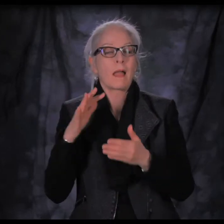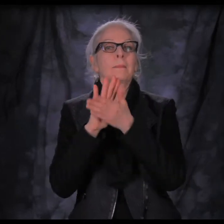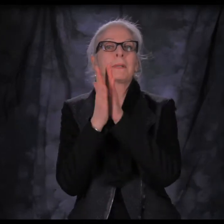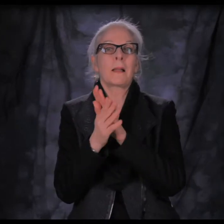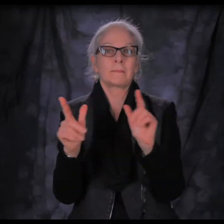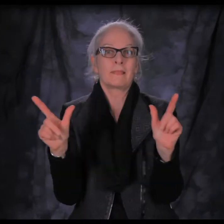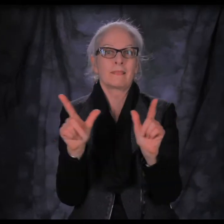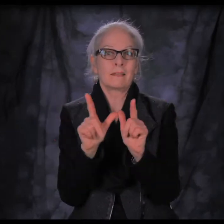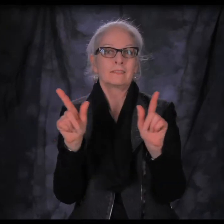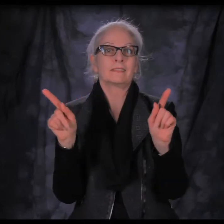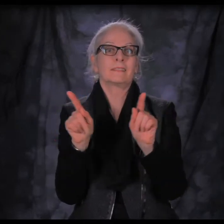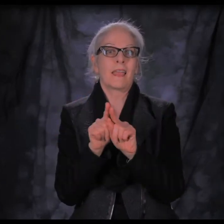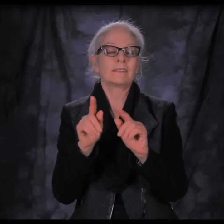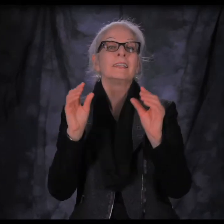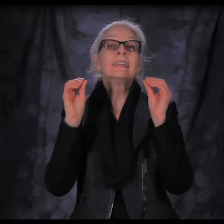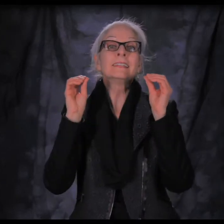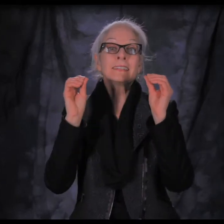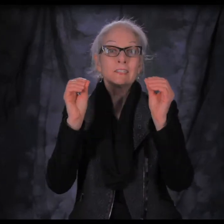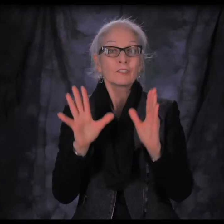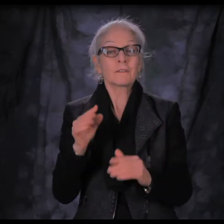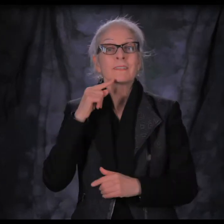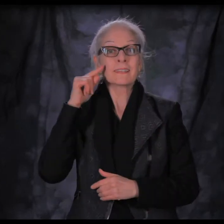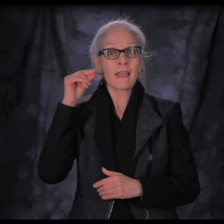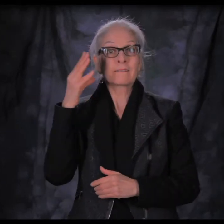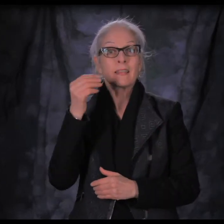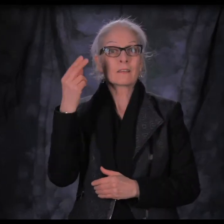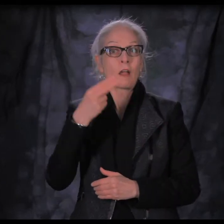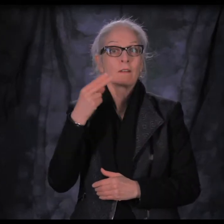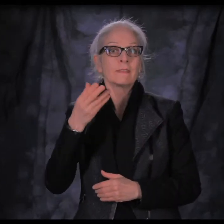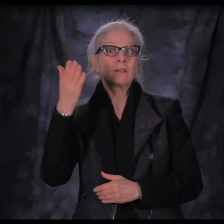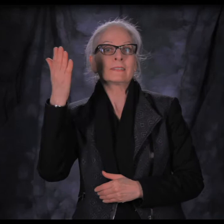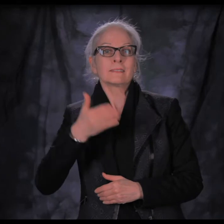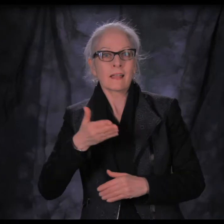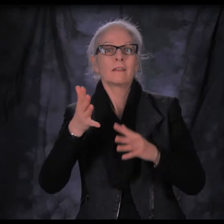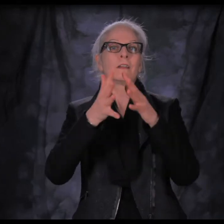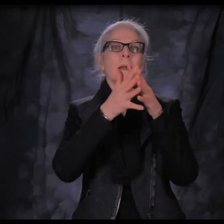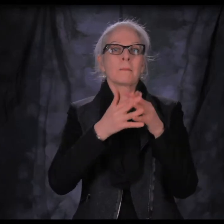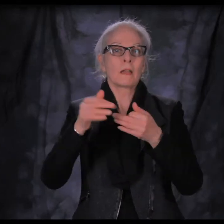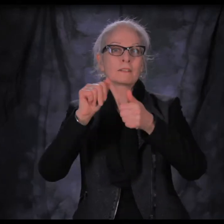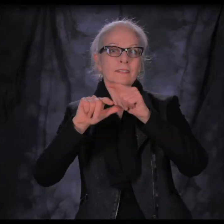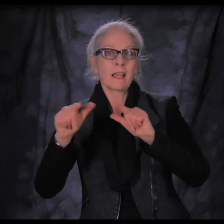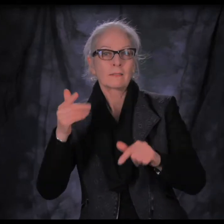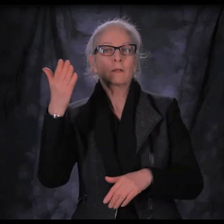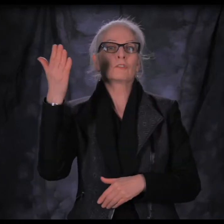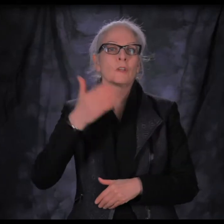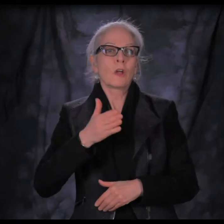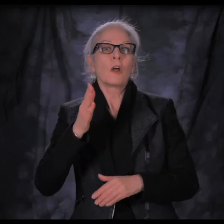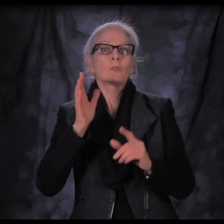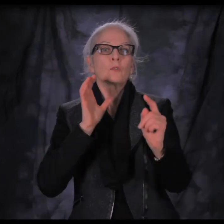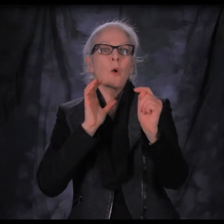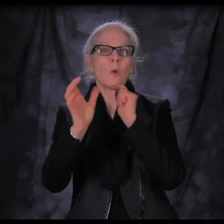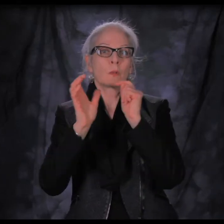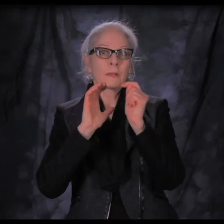Teacher of the Deaf and Hard of Hearing/ American Sign Language/ Total Communication.